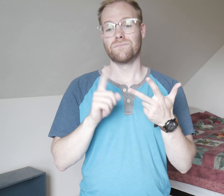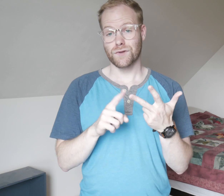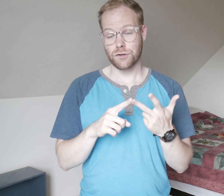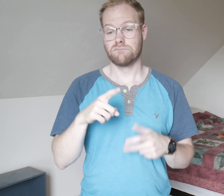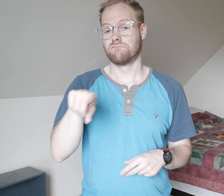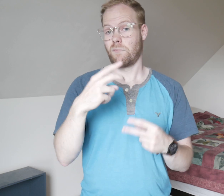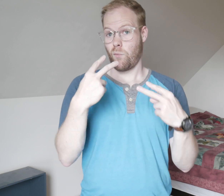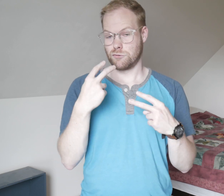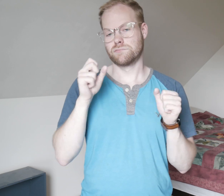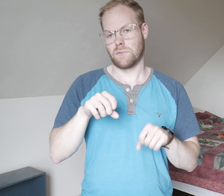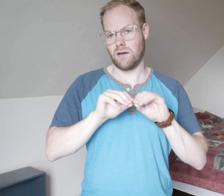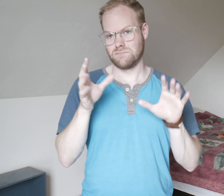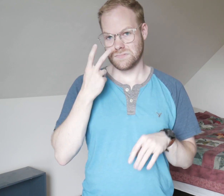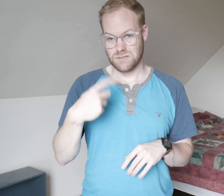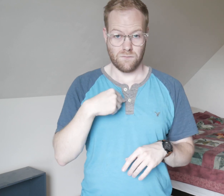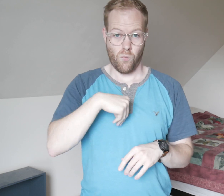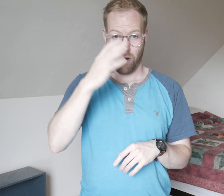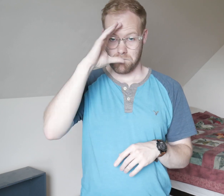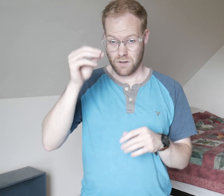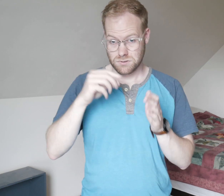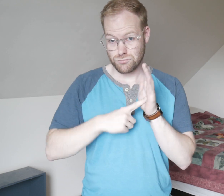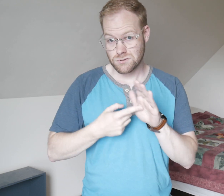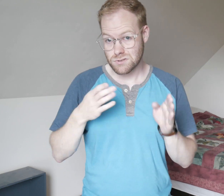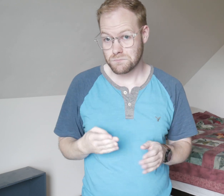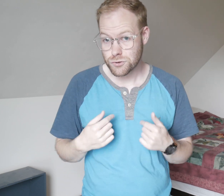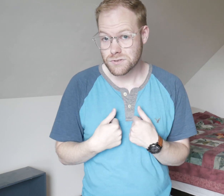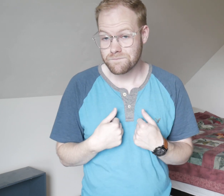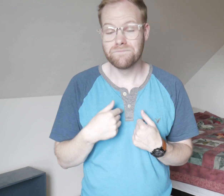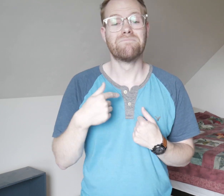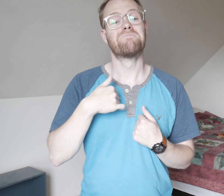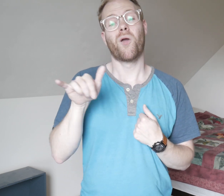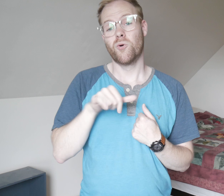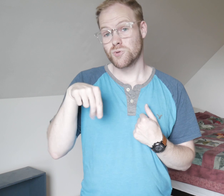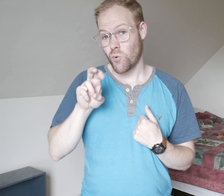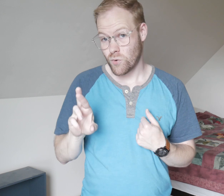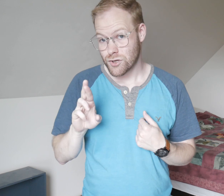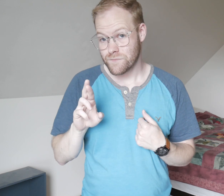Third, for those who are watching, you can clearly see that I’m a white, masculine-presenting person. I’m also queer.